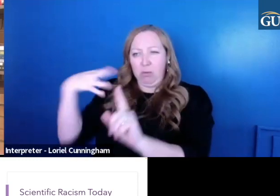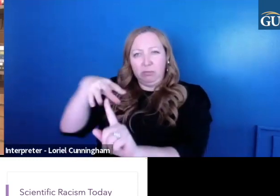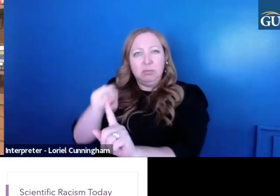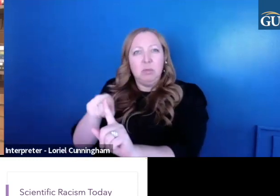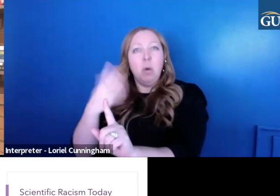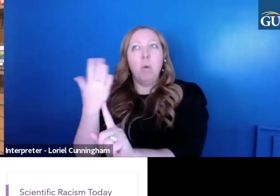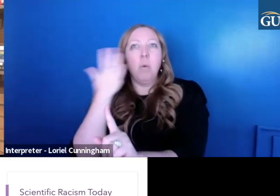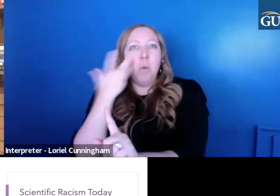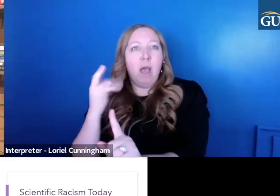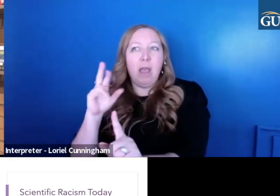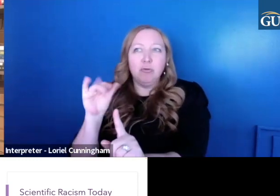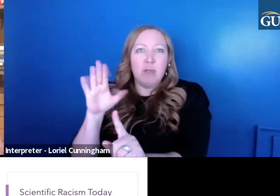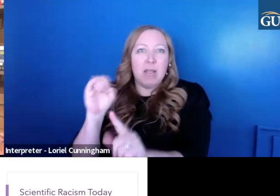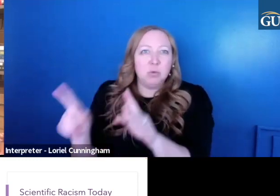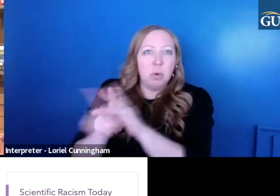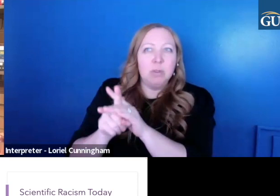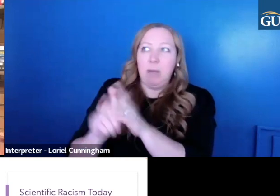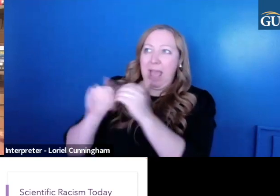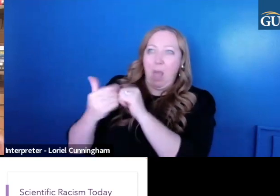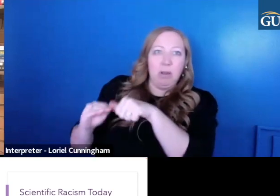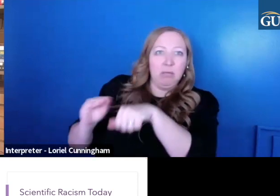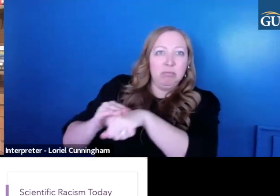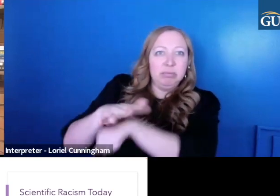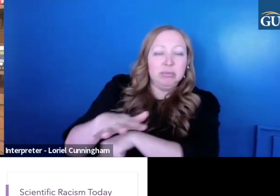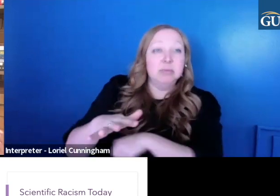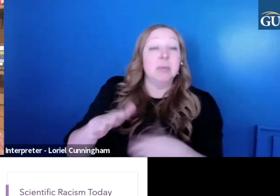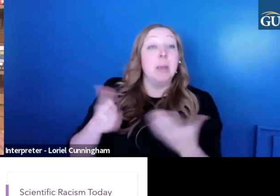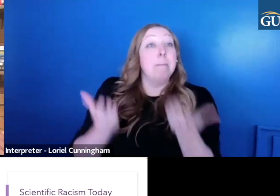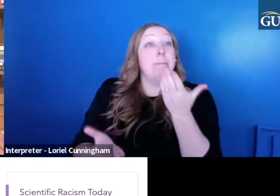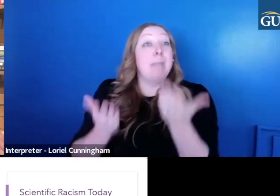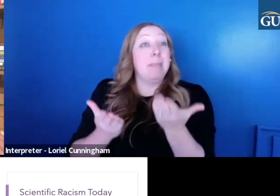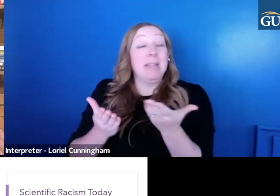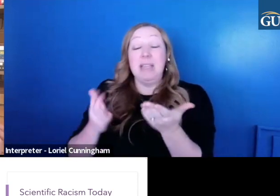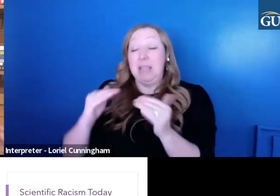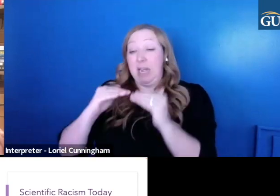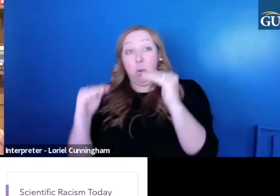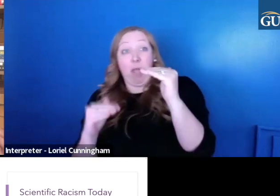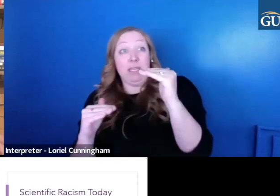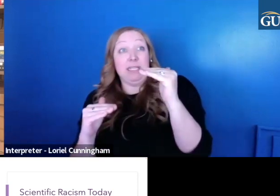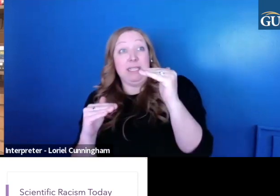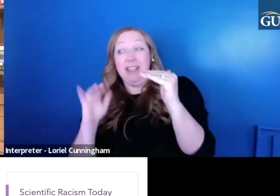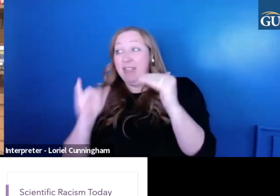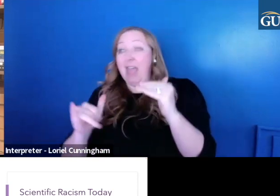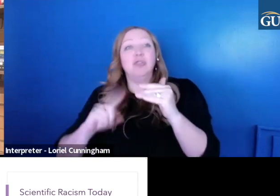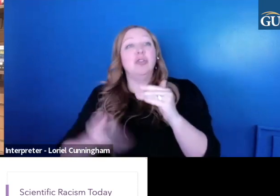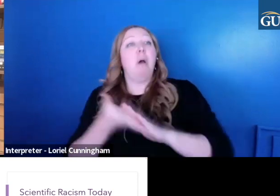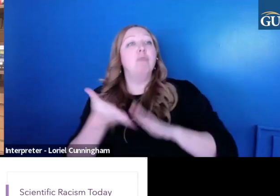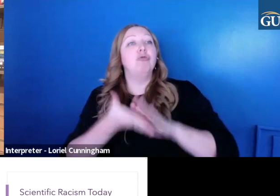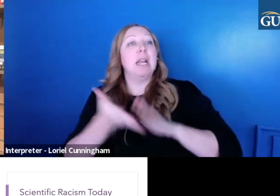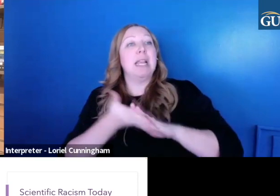operating in a means that you don't even see the term race, that kind of colorblind fashion. But there's a